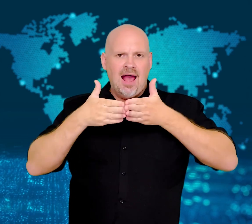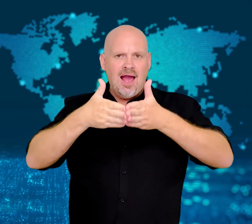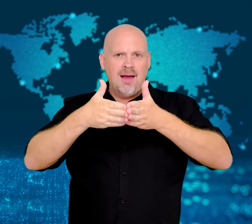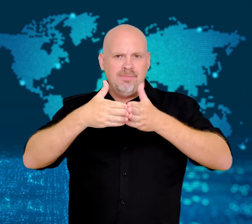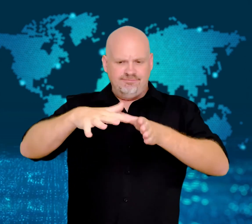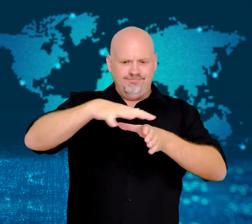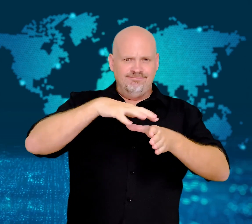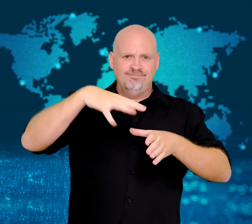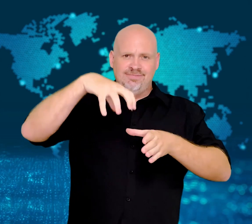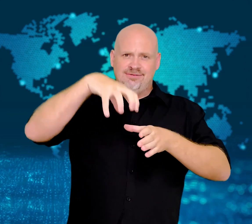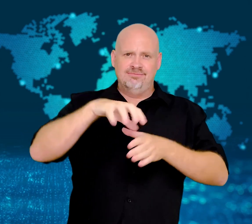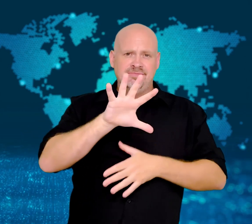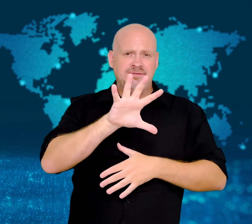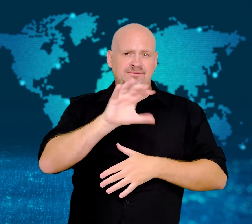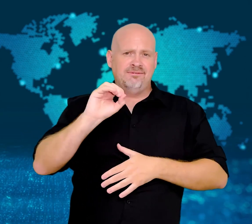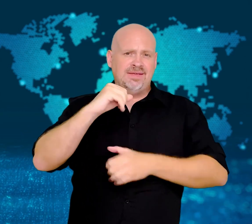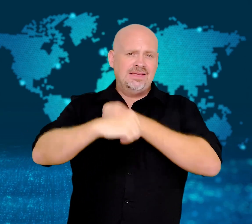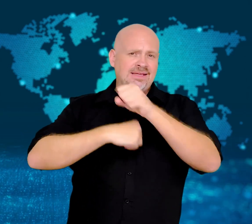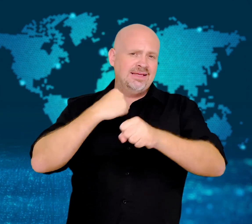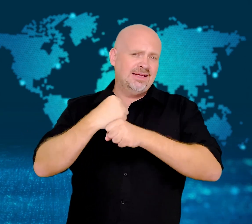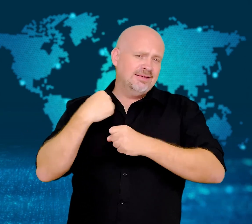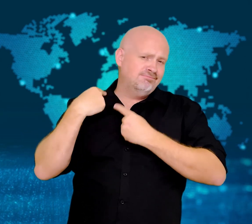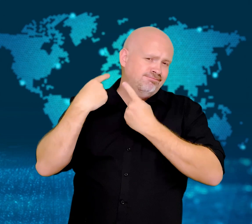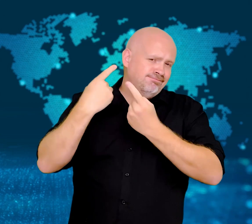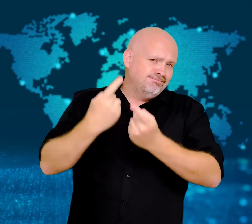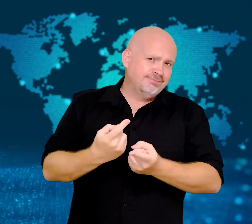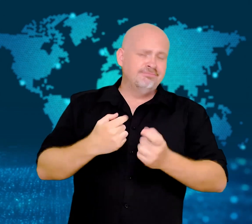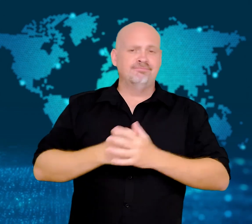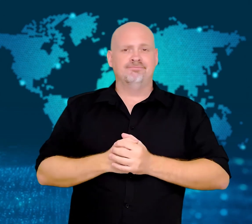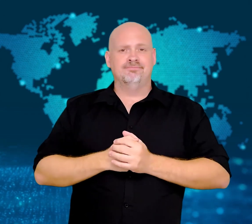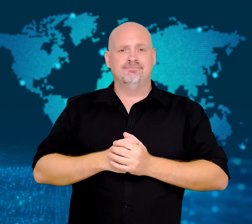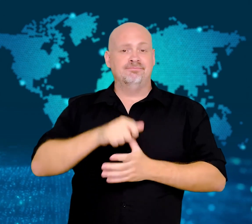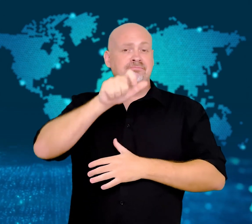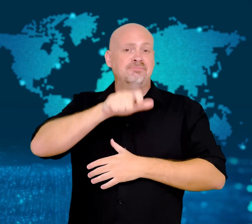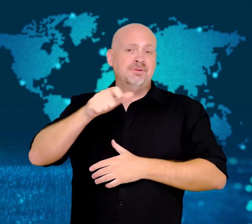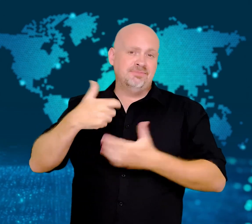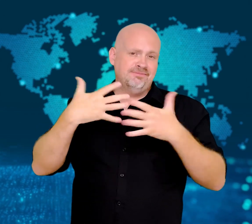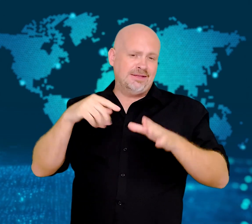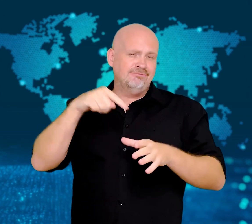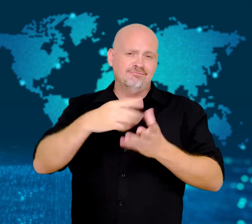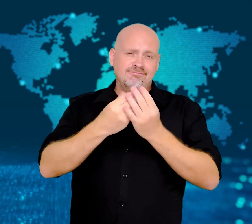People celebrated weddings and made business deals